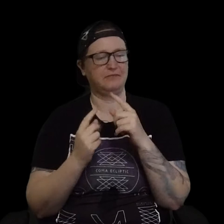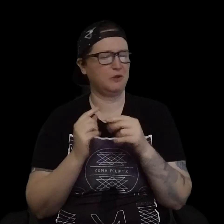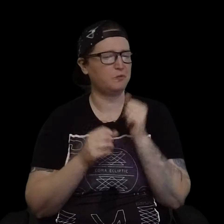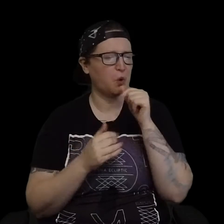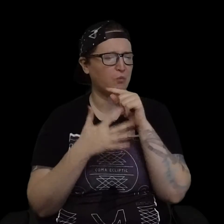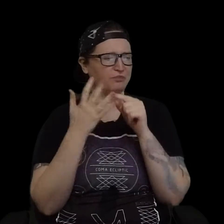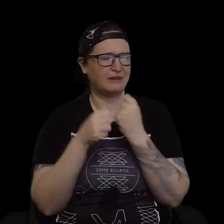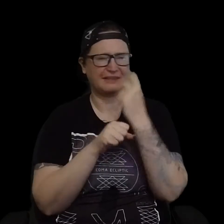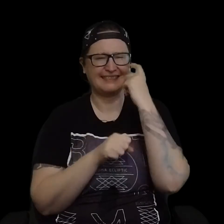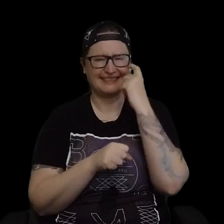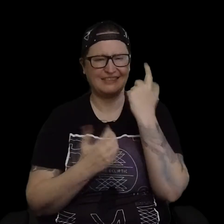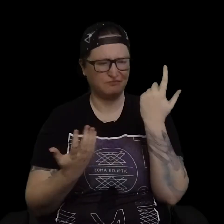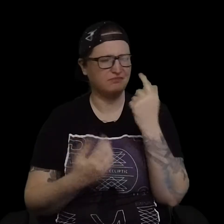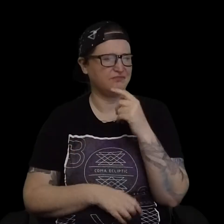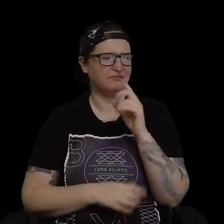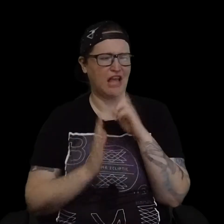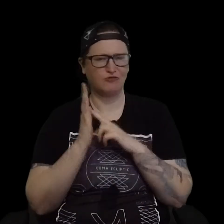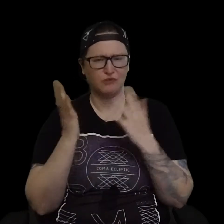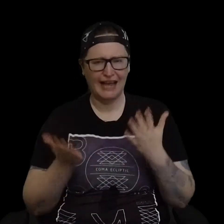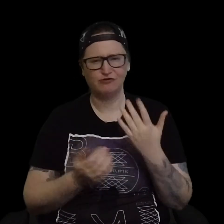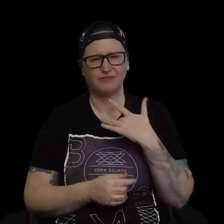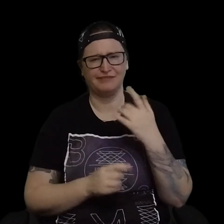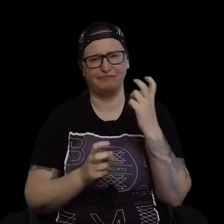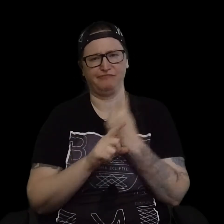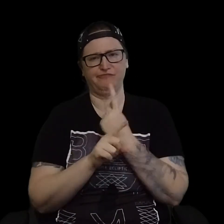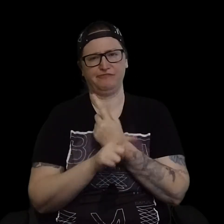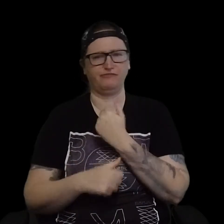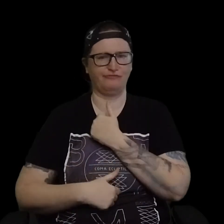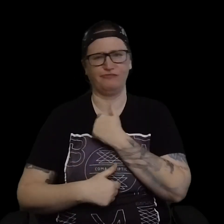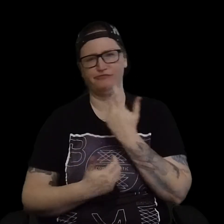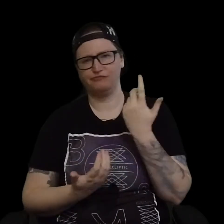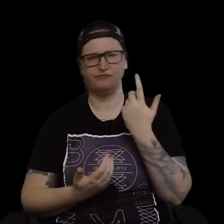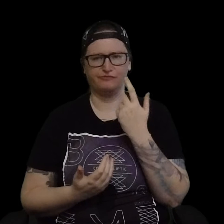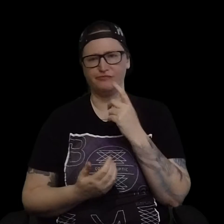so just different most of them really make sense contractors obviously you're just regular you